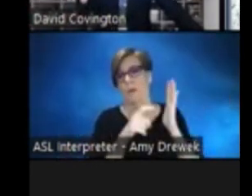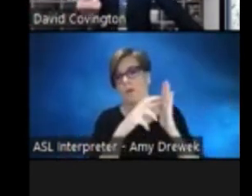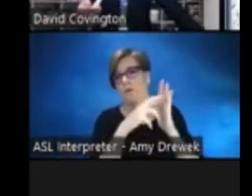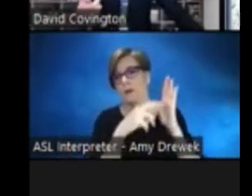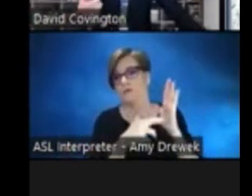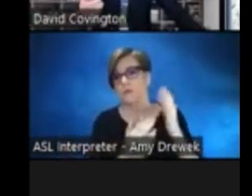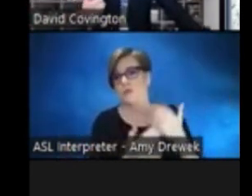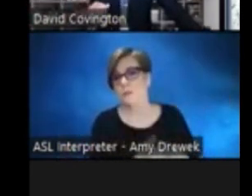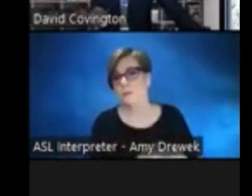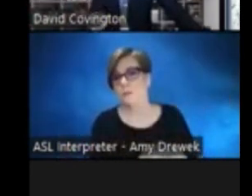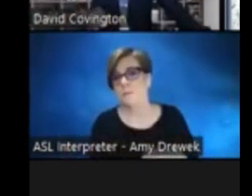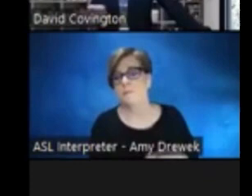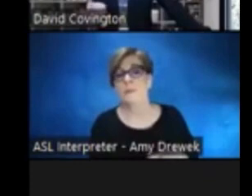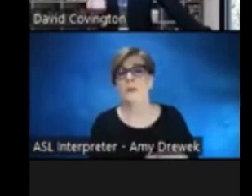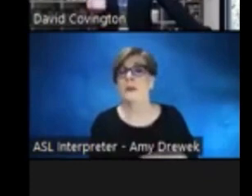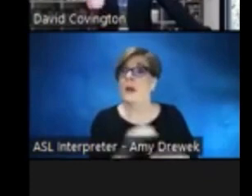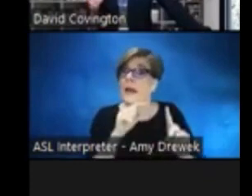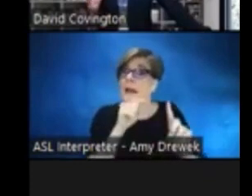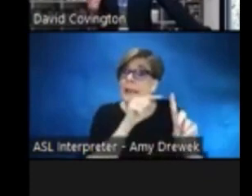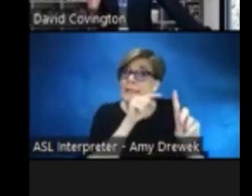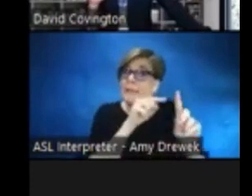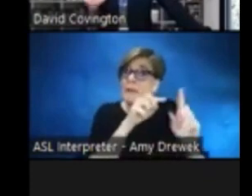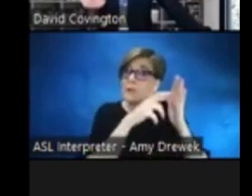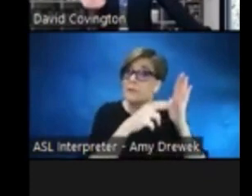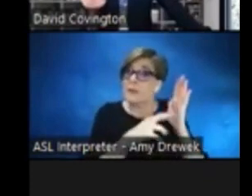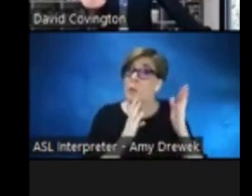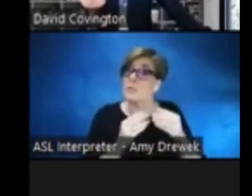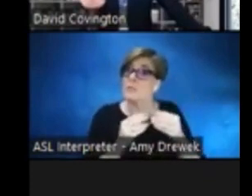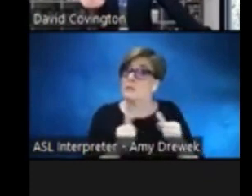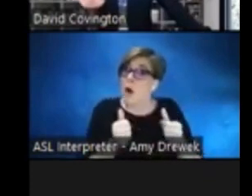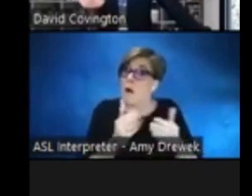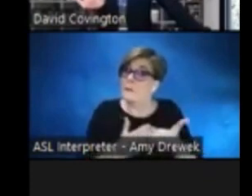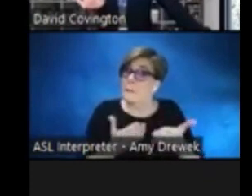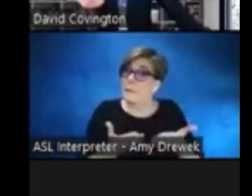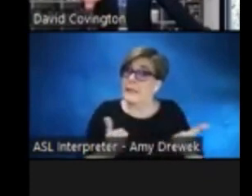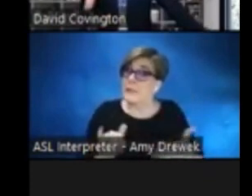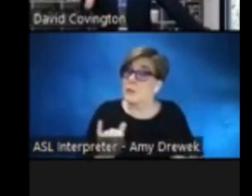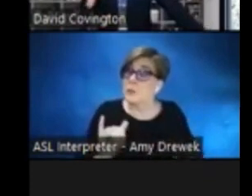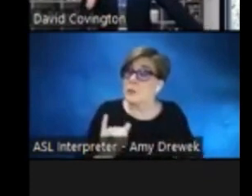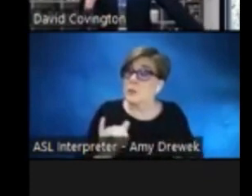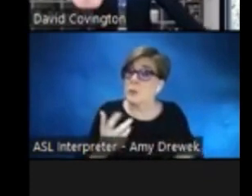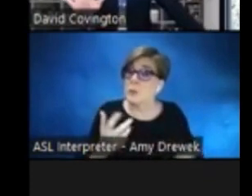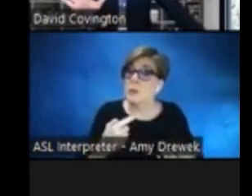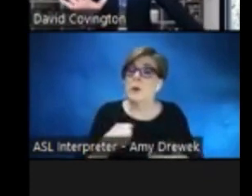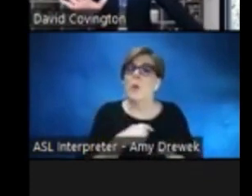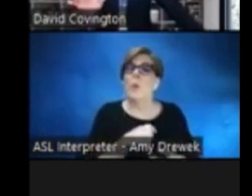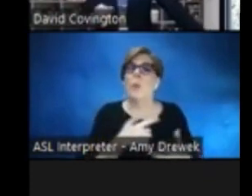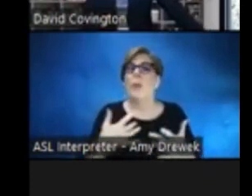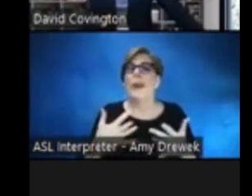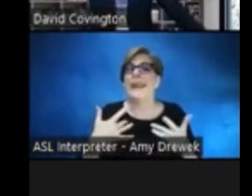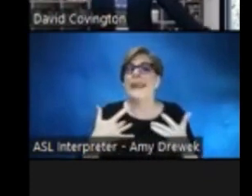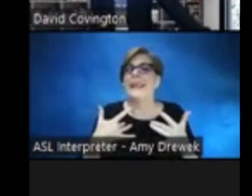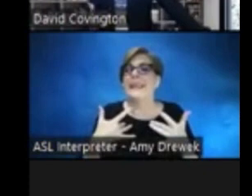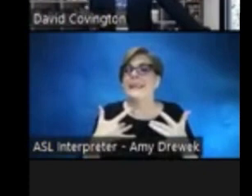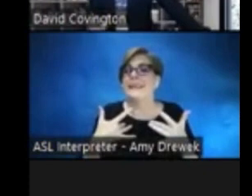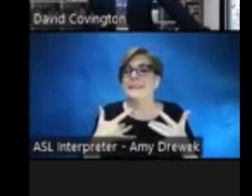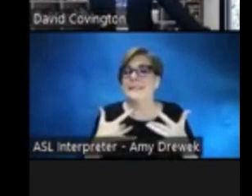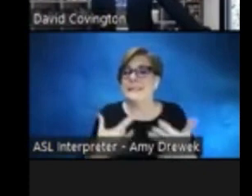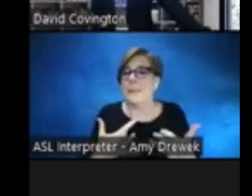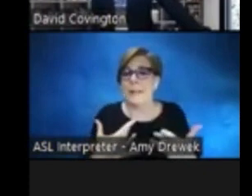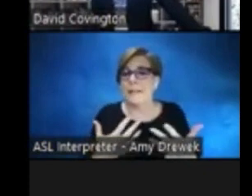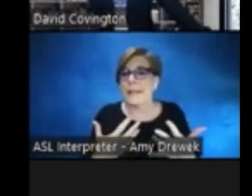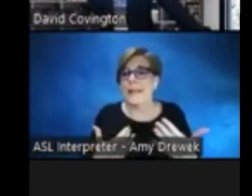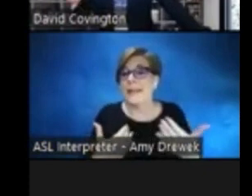WE HAVE ALWAYS HAD ISSUES WITH HAVING THE CRISIS JAM ON YOUR CALENDAR.